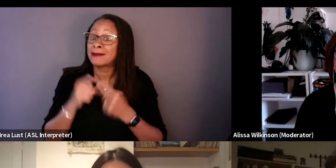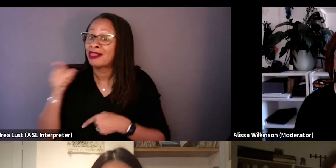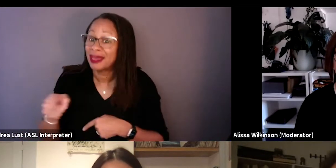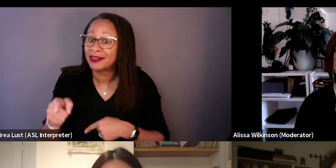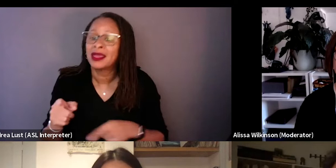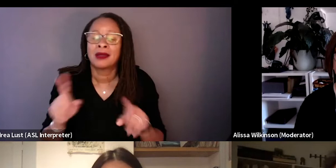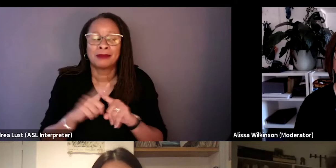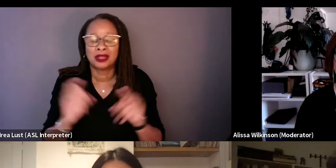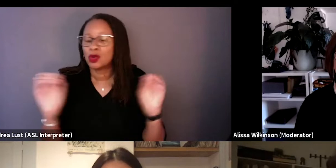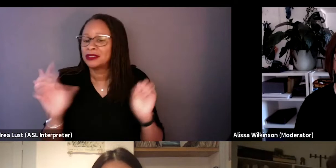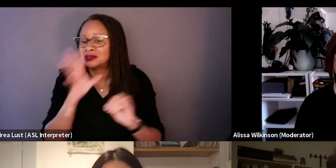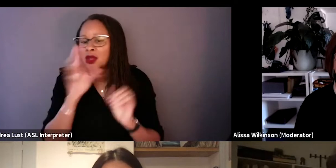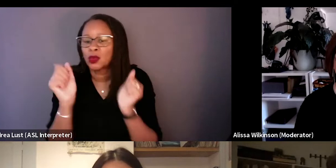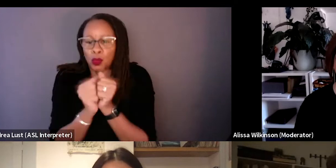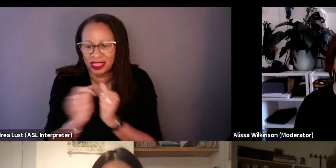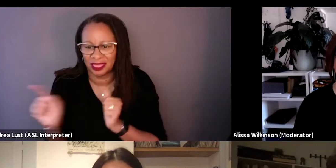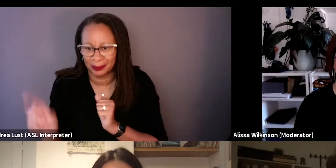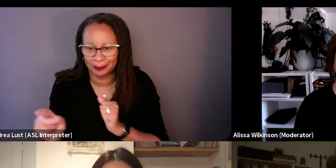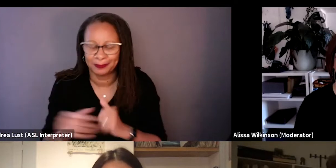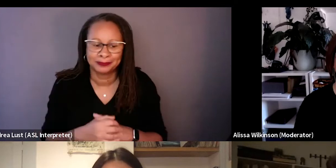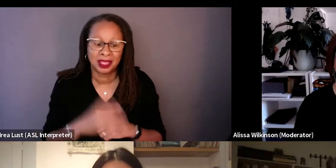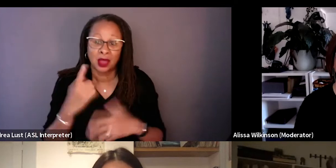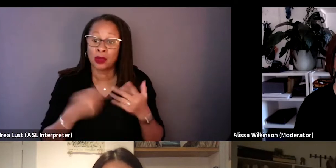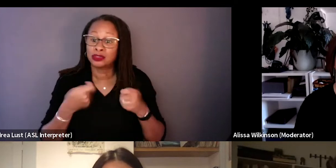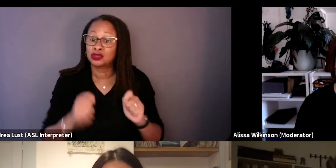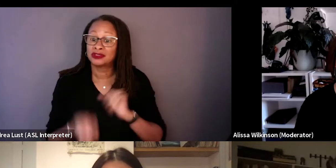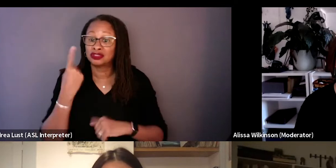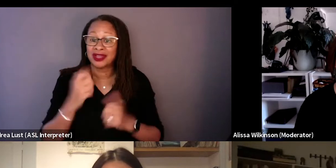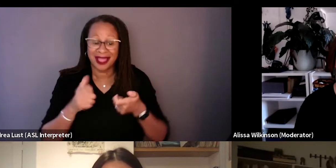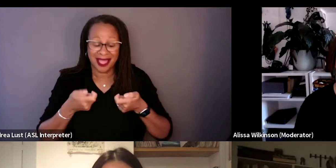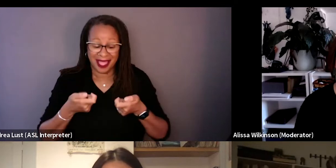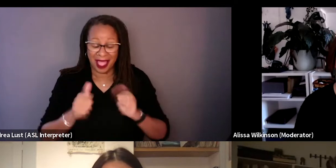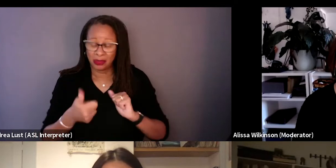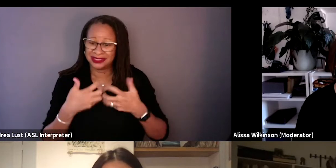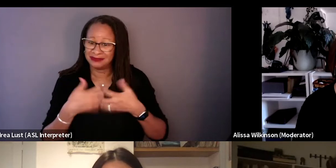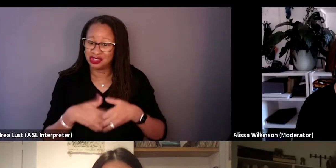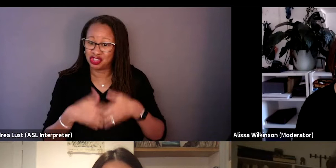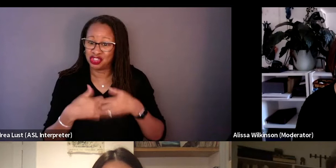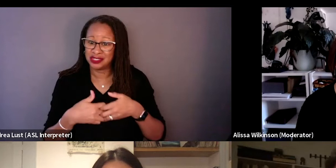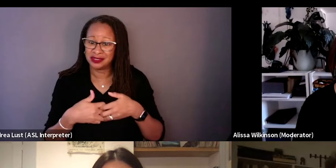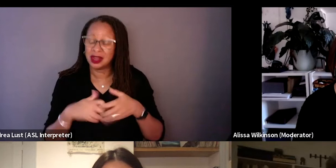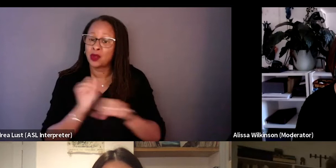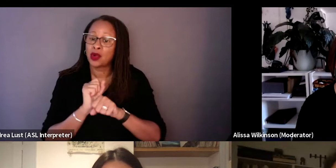And what we wanted to understand is how does the mechanism work that so many people were drawn